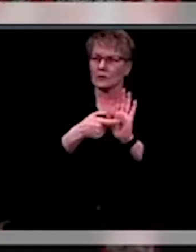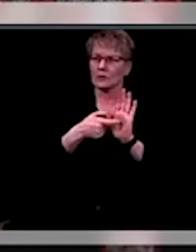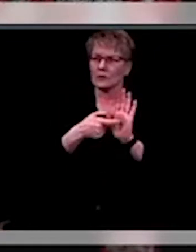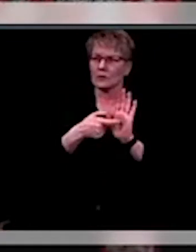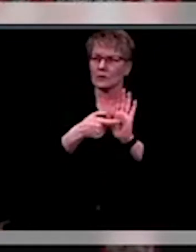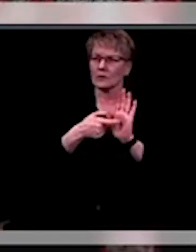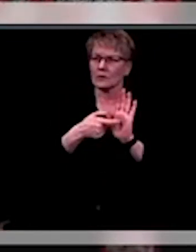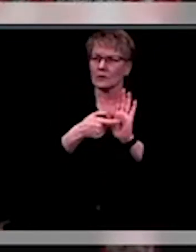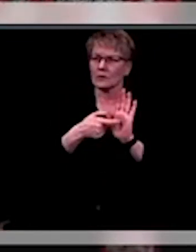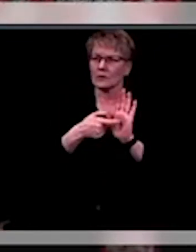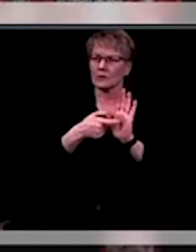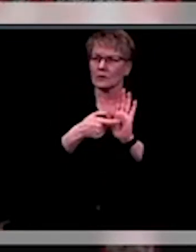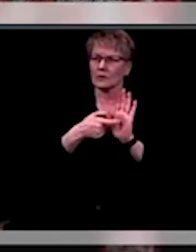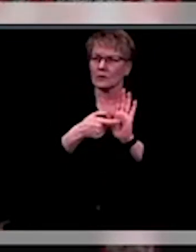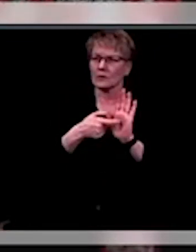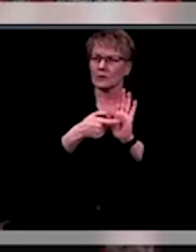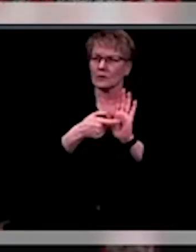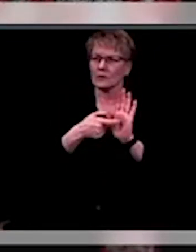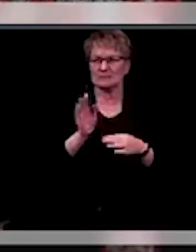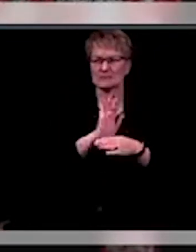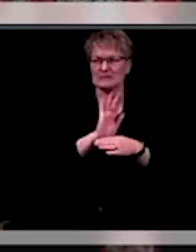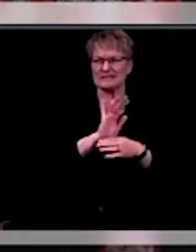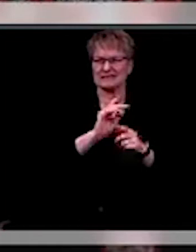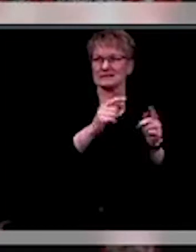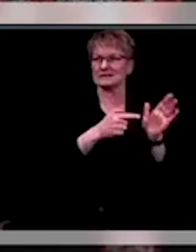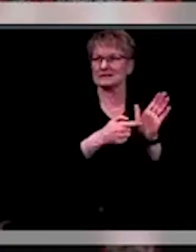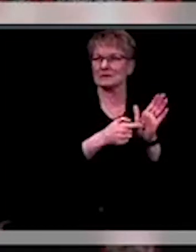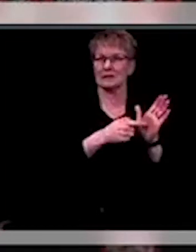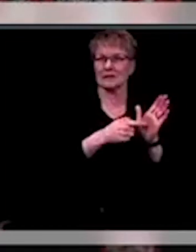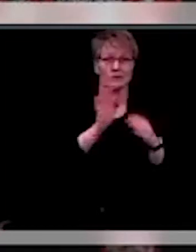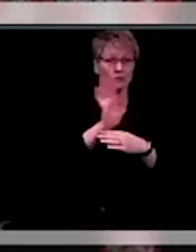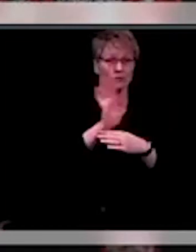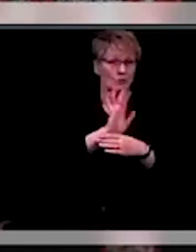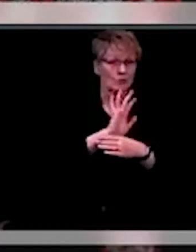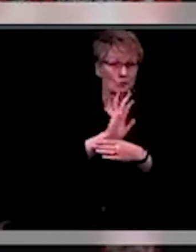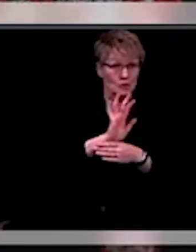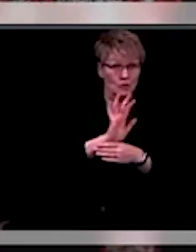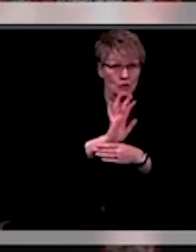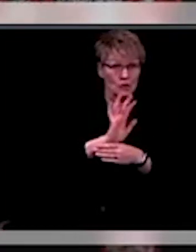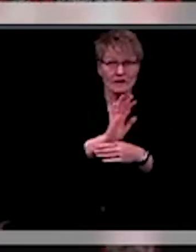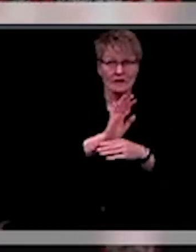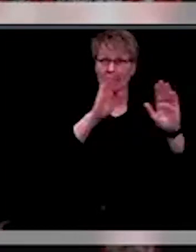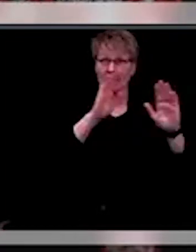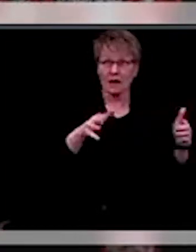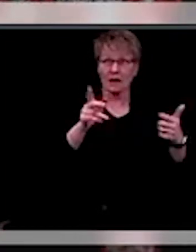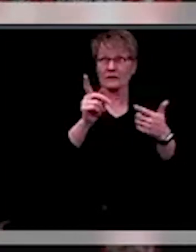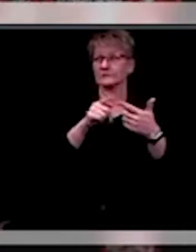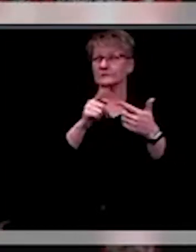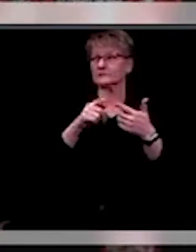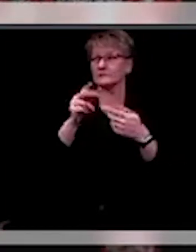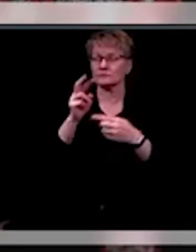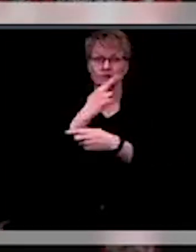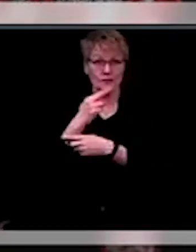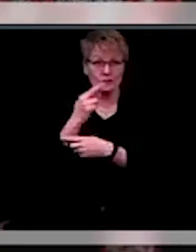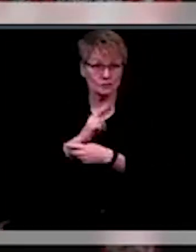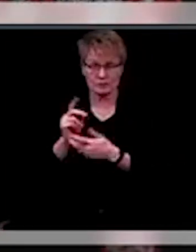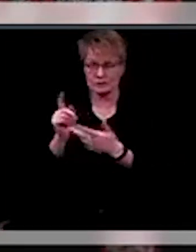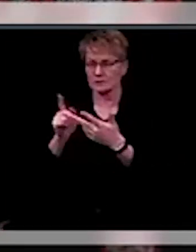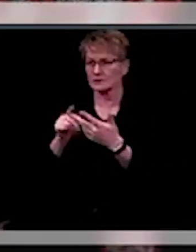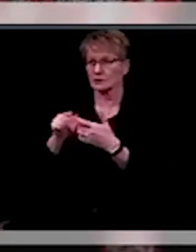places of worship, movie theaters, things like that. But the entire list is on ShastaReady.org.